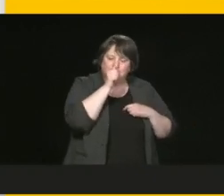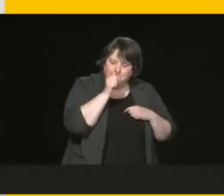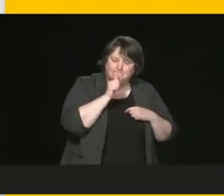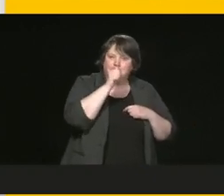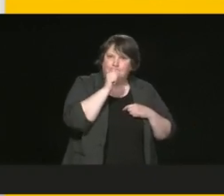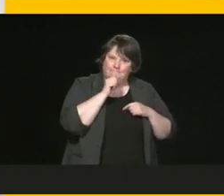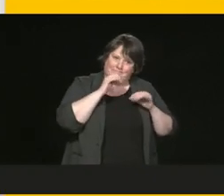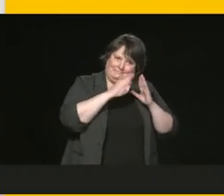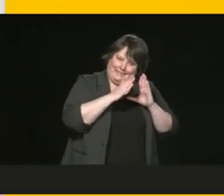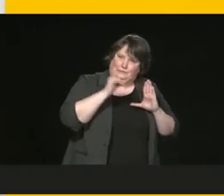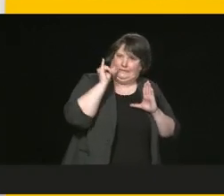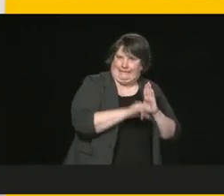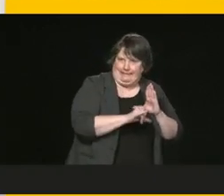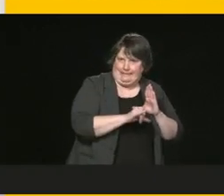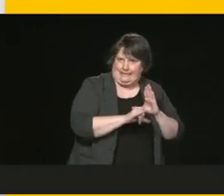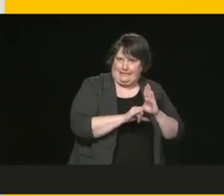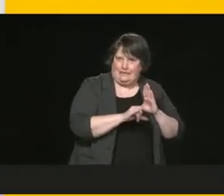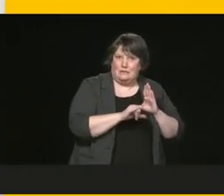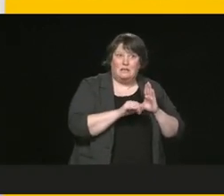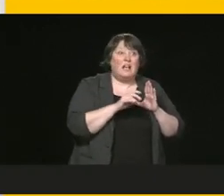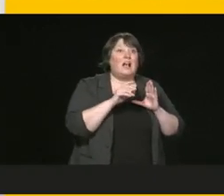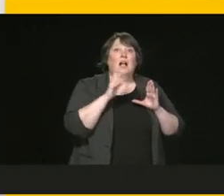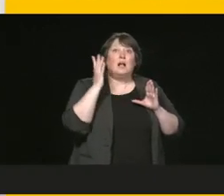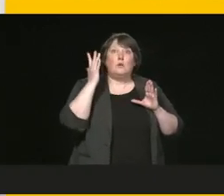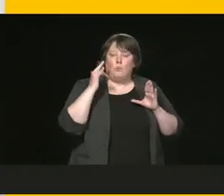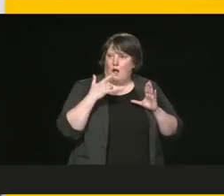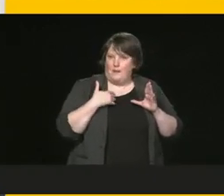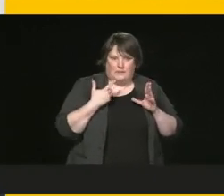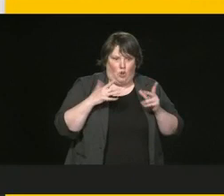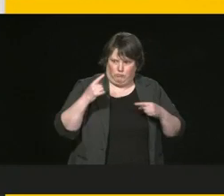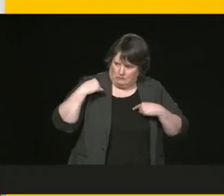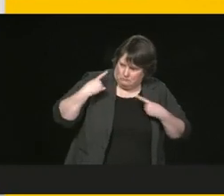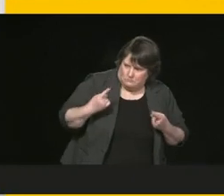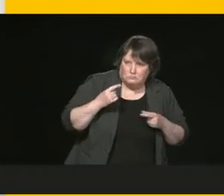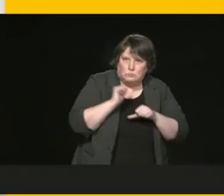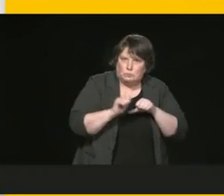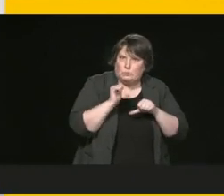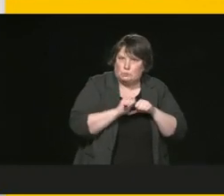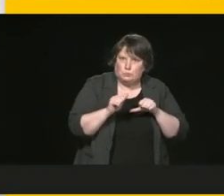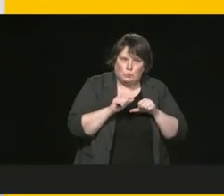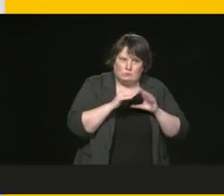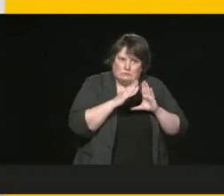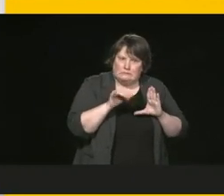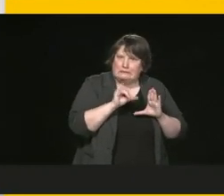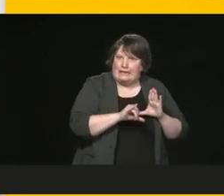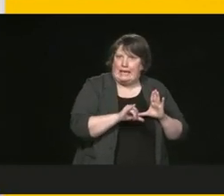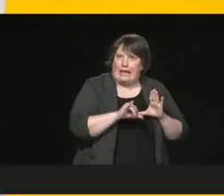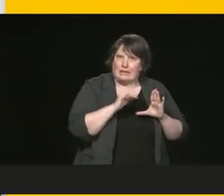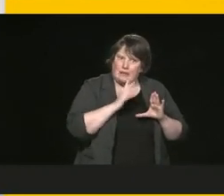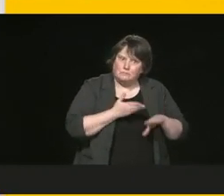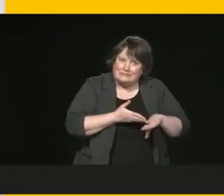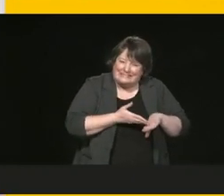COUNTRY, WE NEED TO CONTINUE TO HOLD ON. IF WHAT WE'RE DOING NOW AS SACRIFICES ARE GOING TO BE